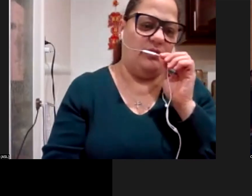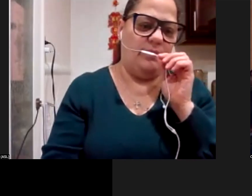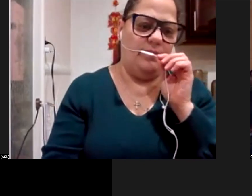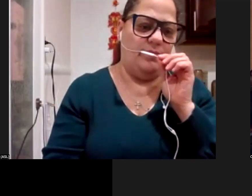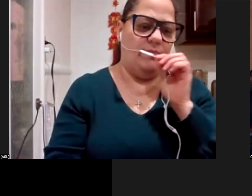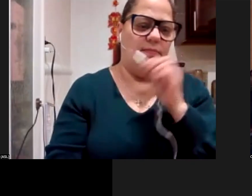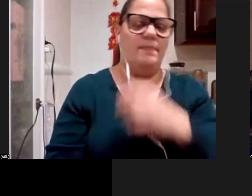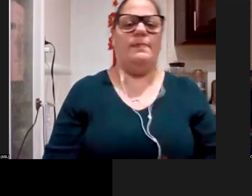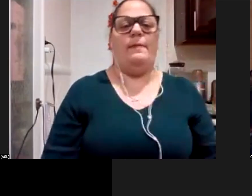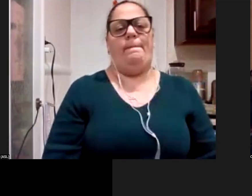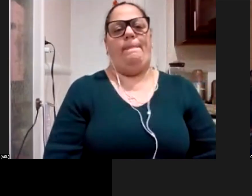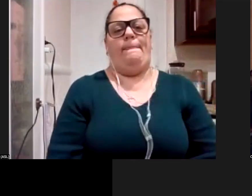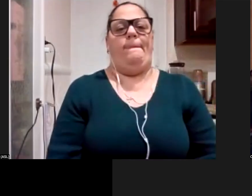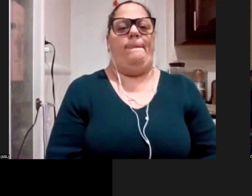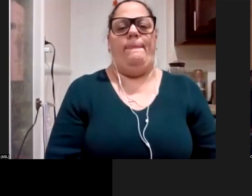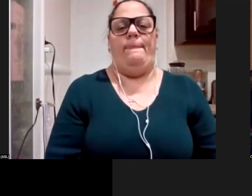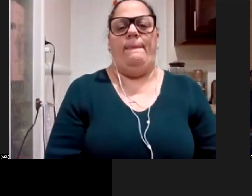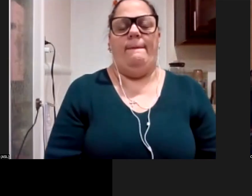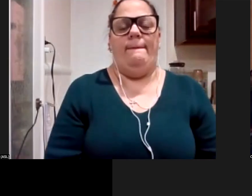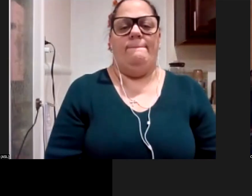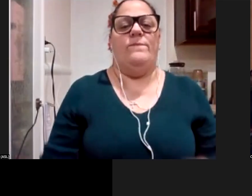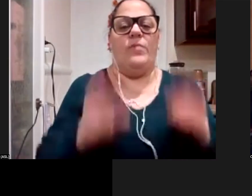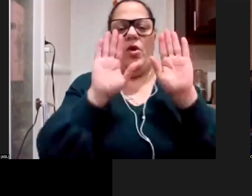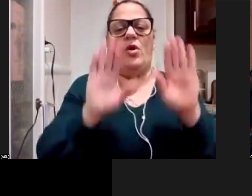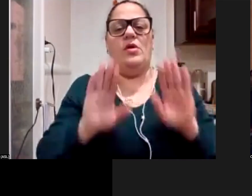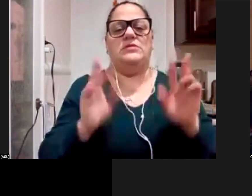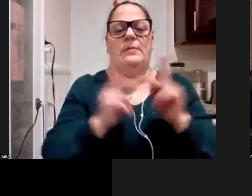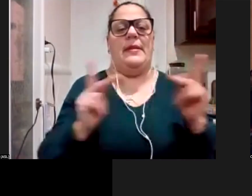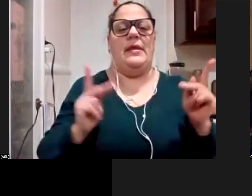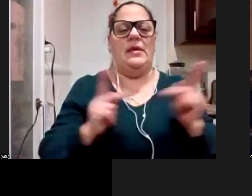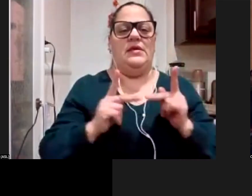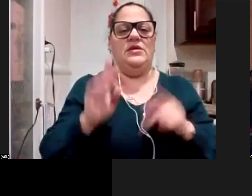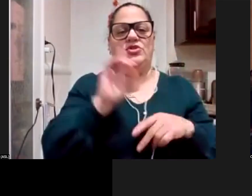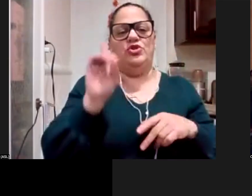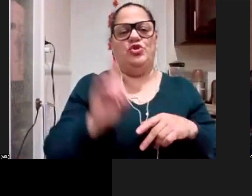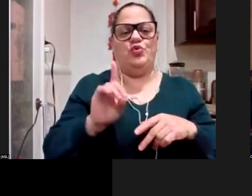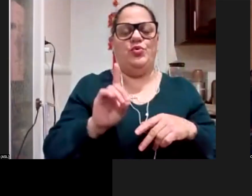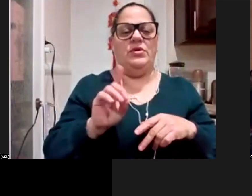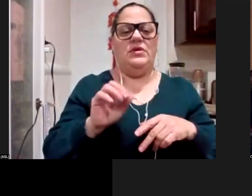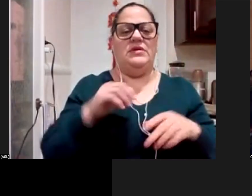[GROVER] Okay. Gotcha. Gotcha. Great place. [SUSAN] Yeah, it's it's in storage at this